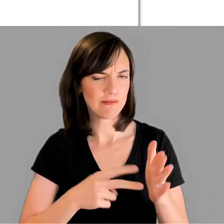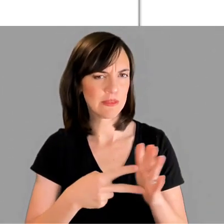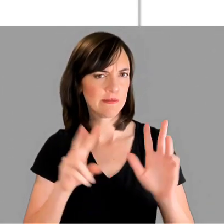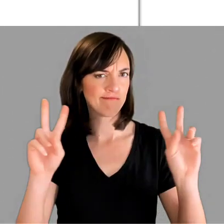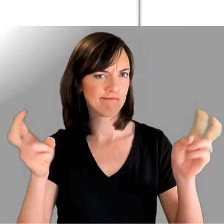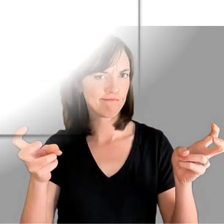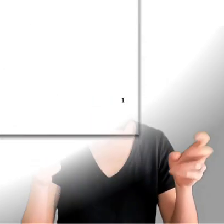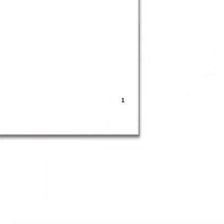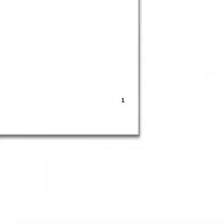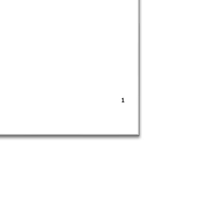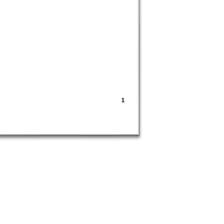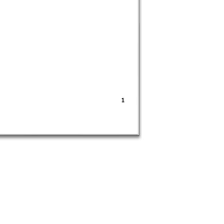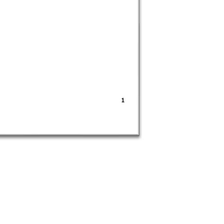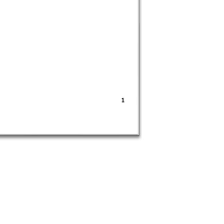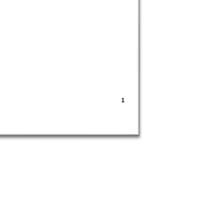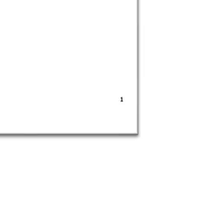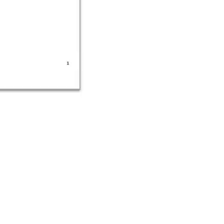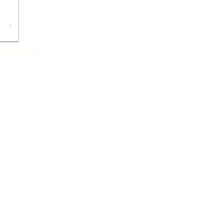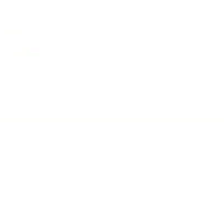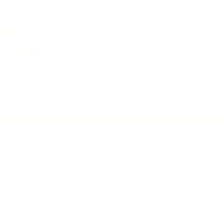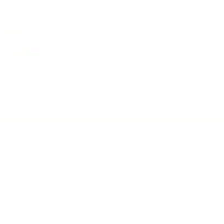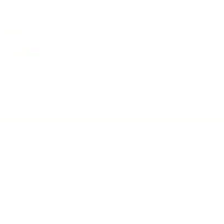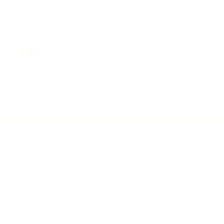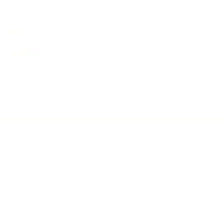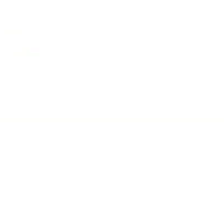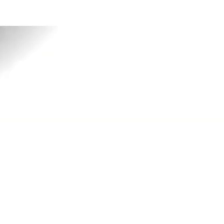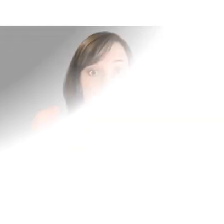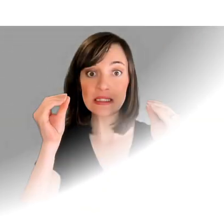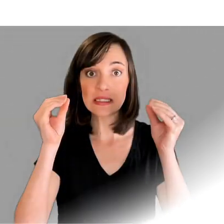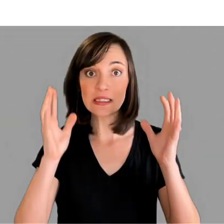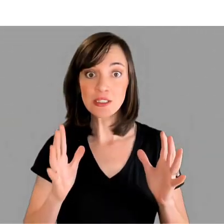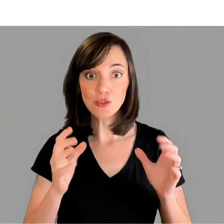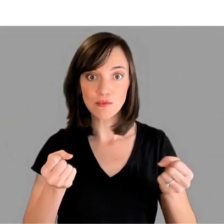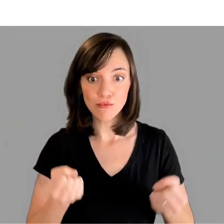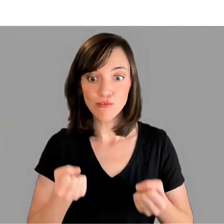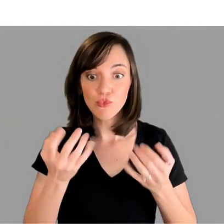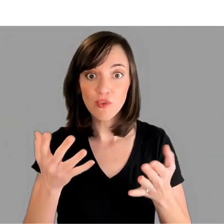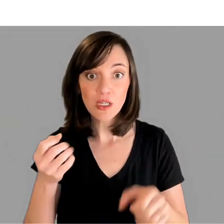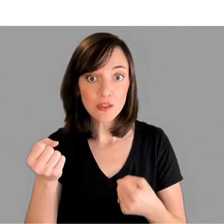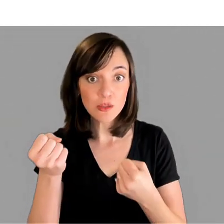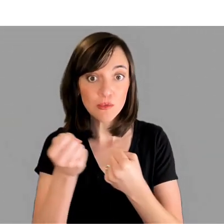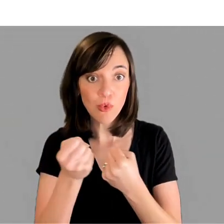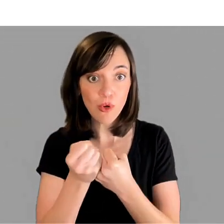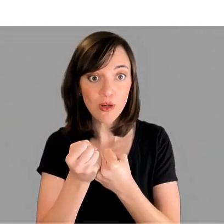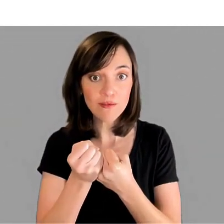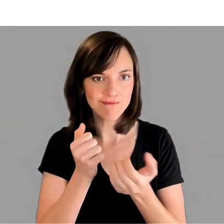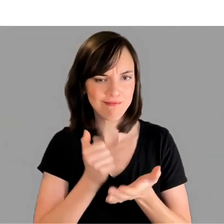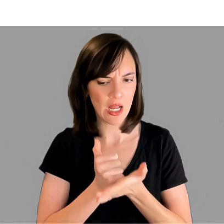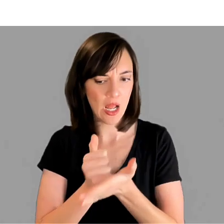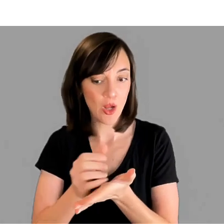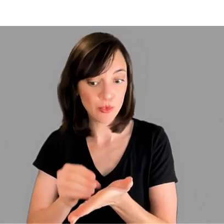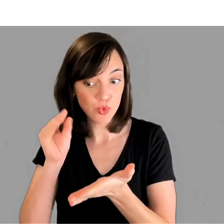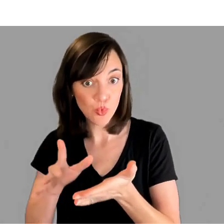instruction as follows: “the intentional support provided by a teacher for learners to carry out